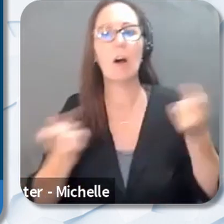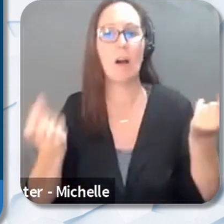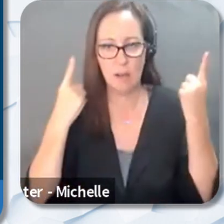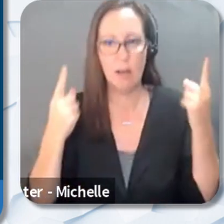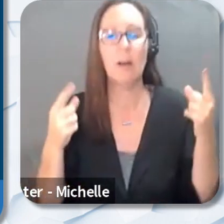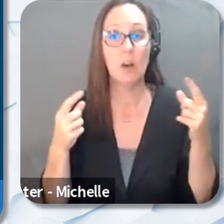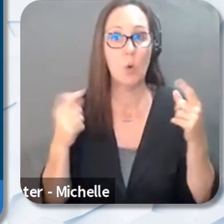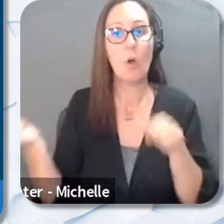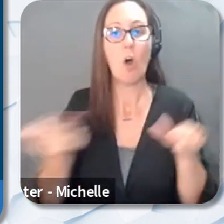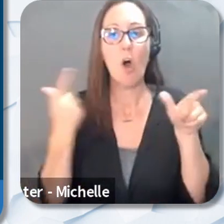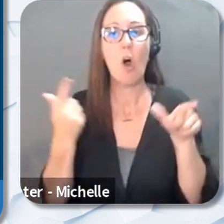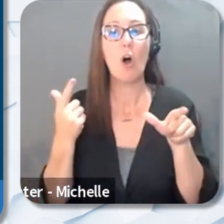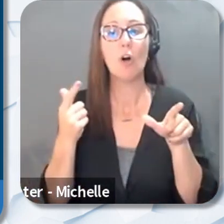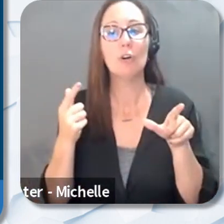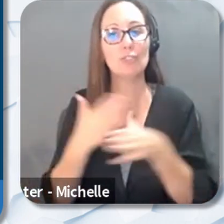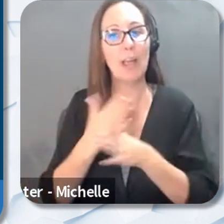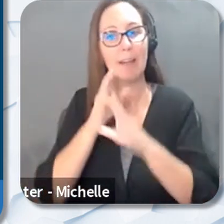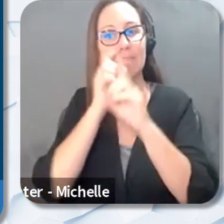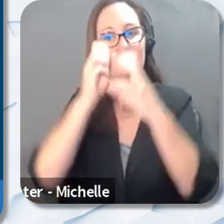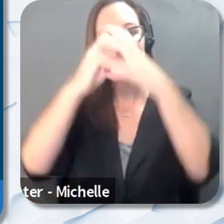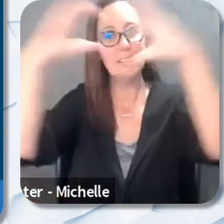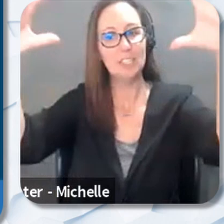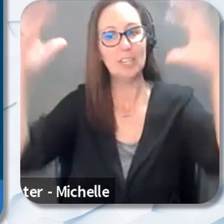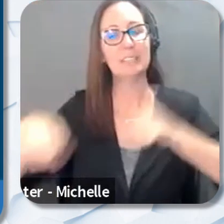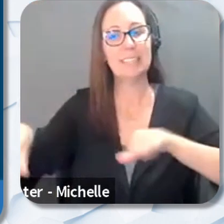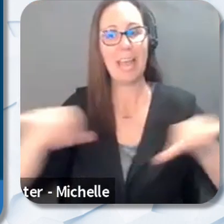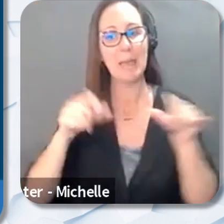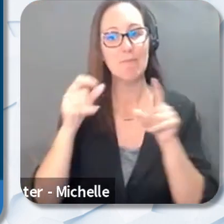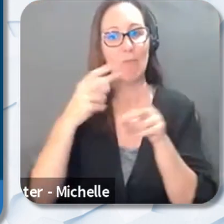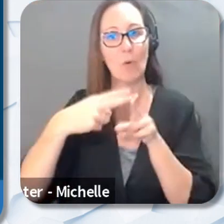and so that we're all in the shared vision we all have the common vocabulary I can't tell you,